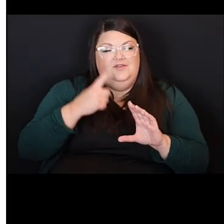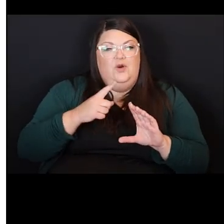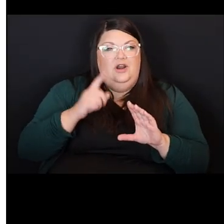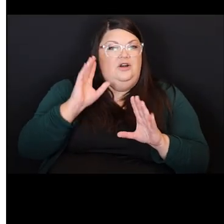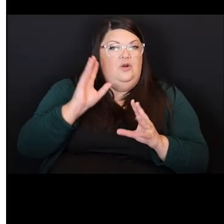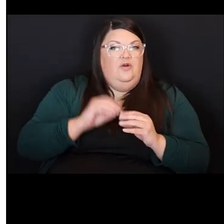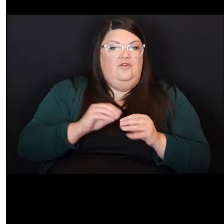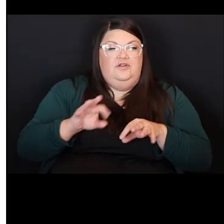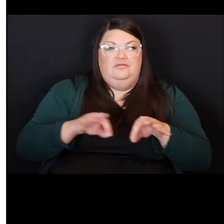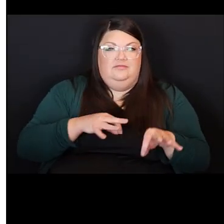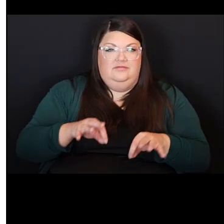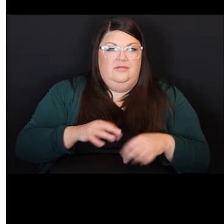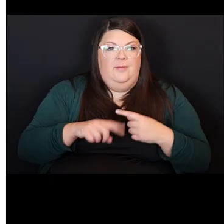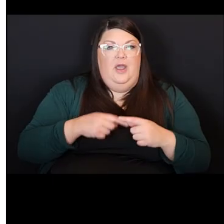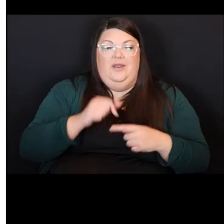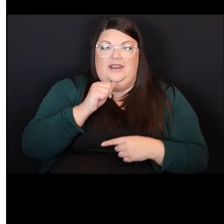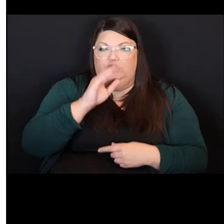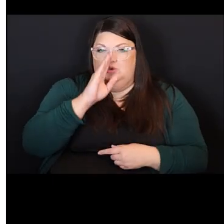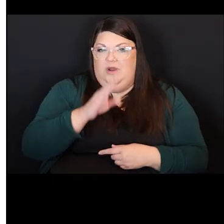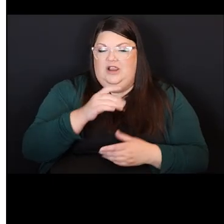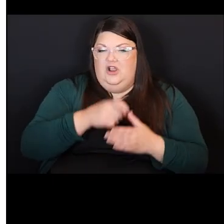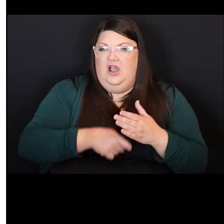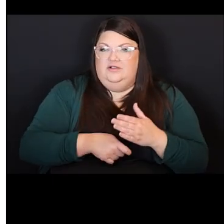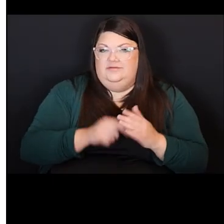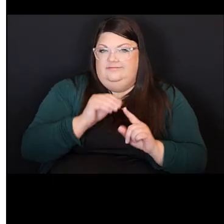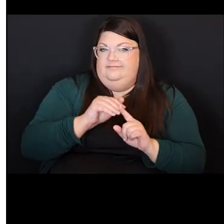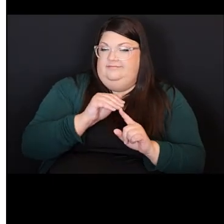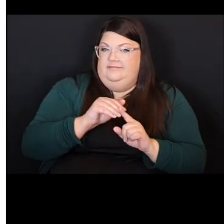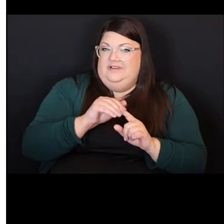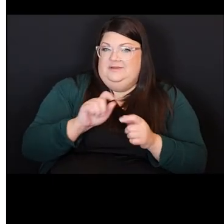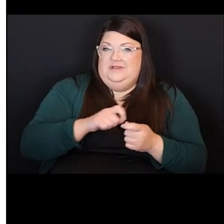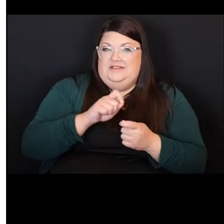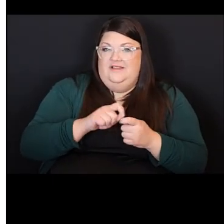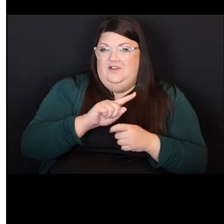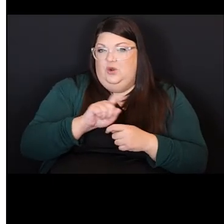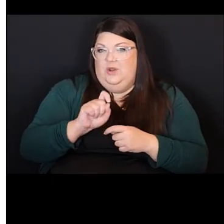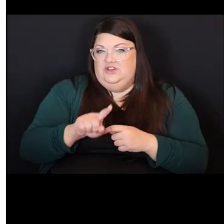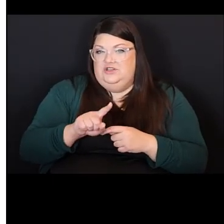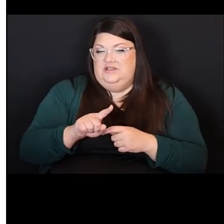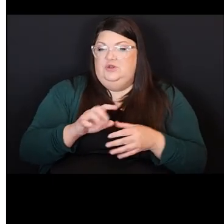us for an overview of Indirect Costs. Just a reminder, specific questions